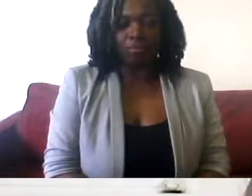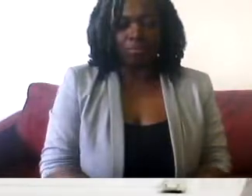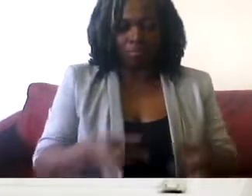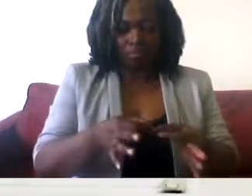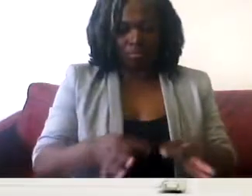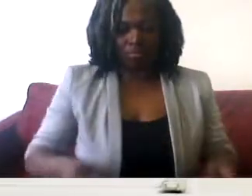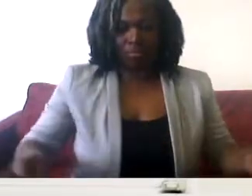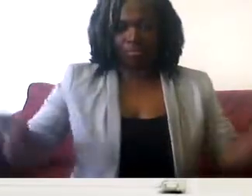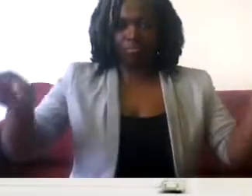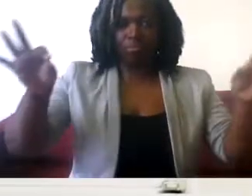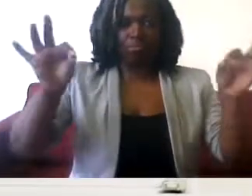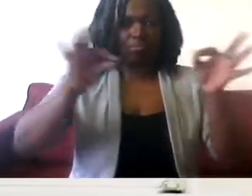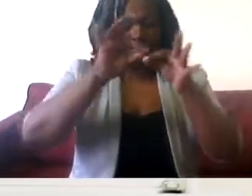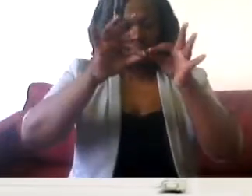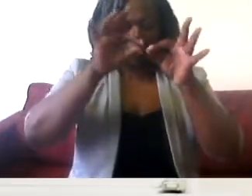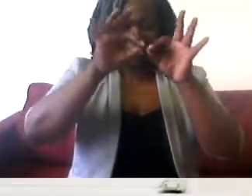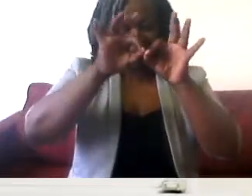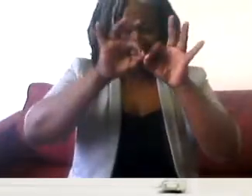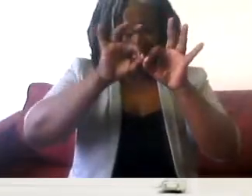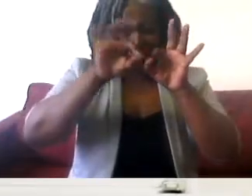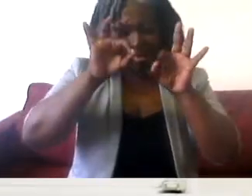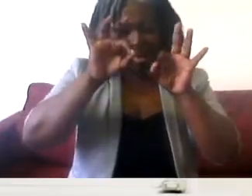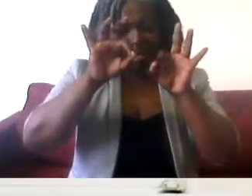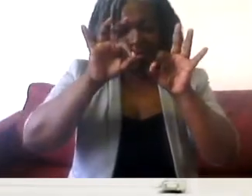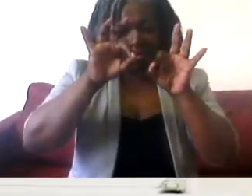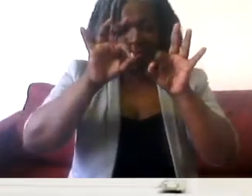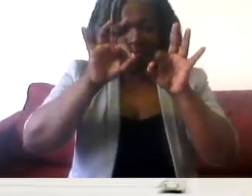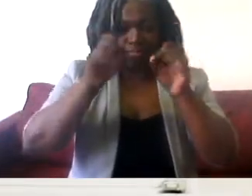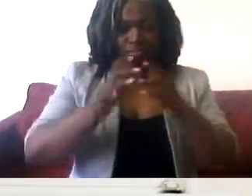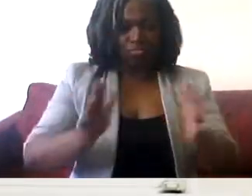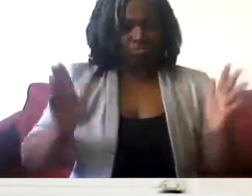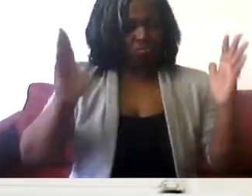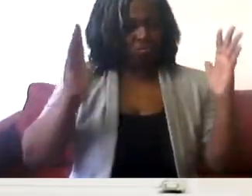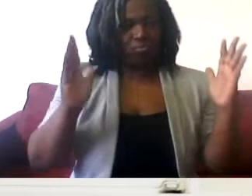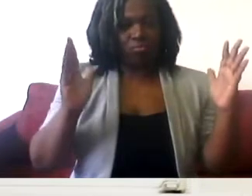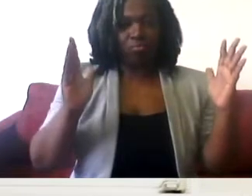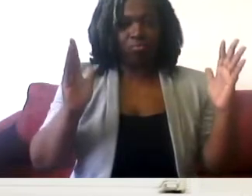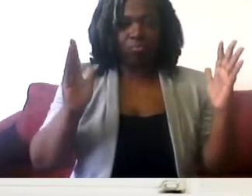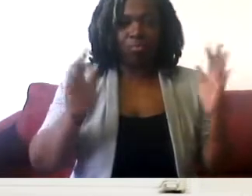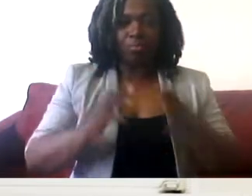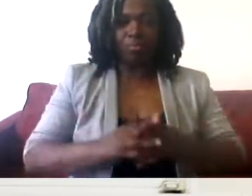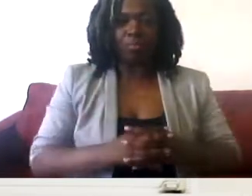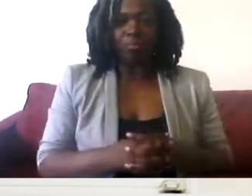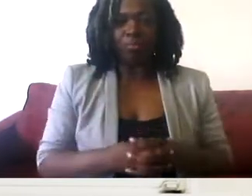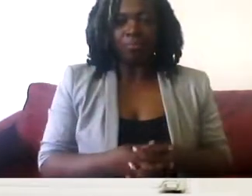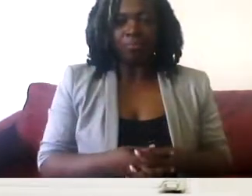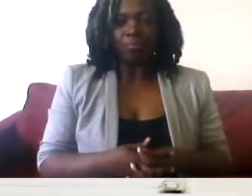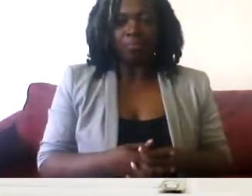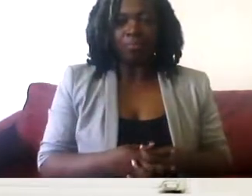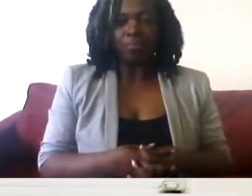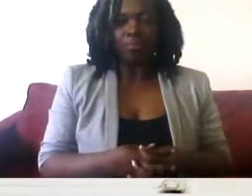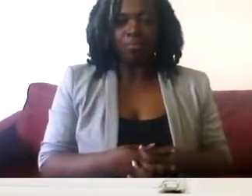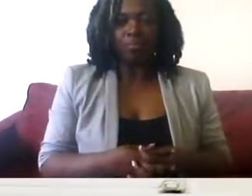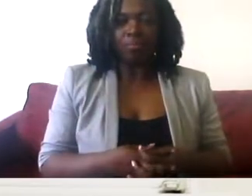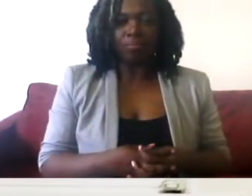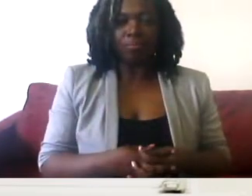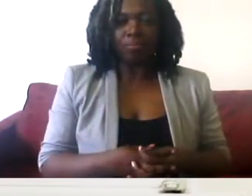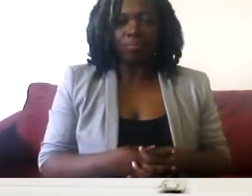You'll then need to tie the two ends of the string together in a knot like this.